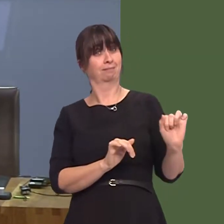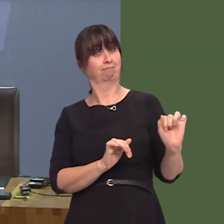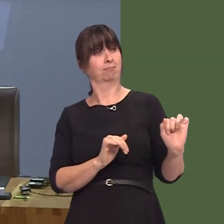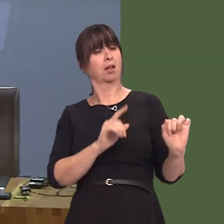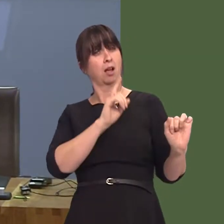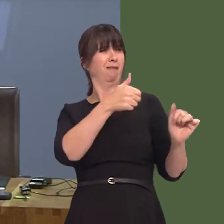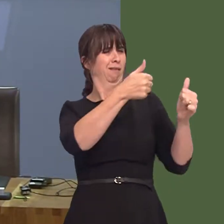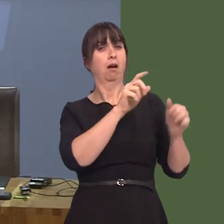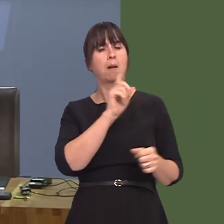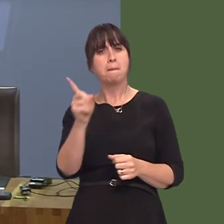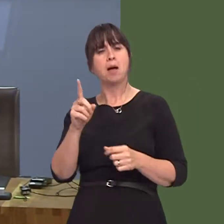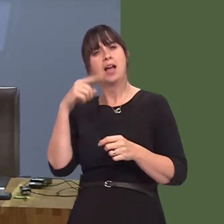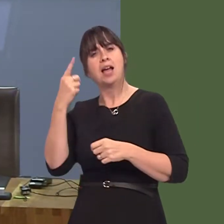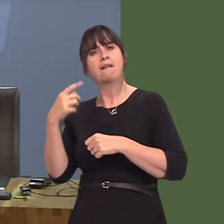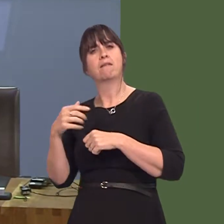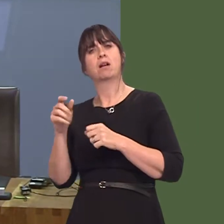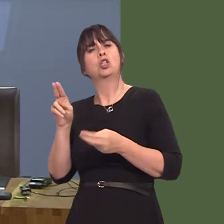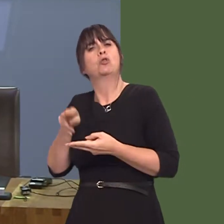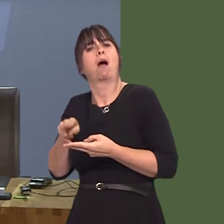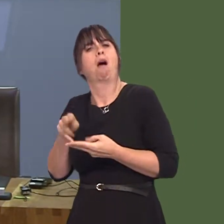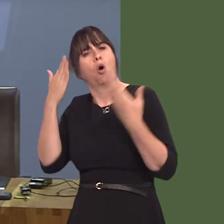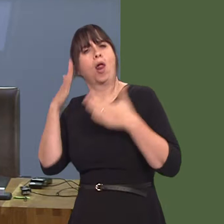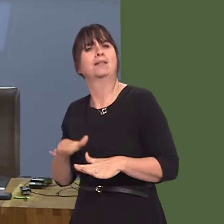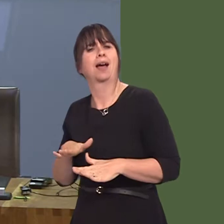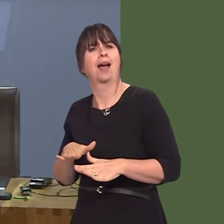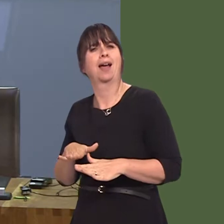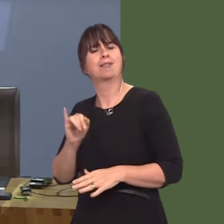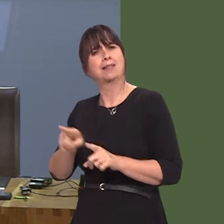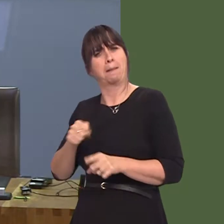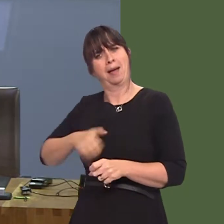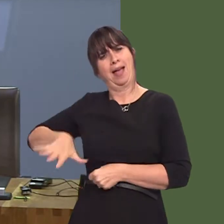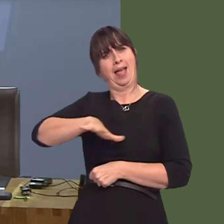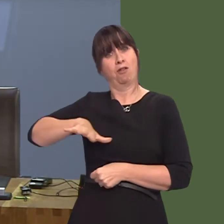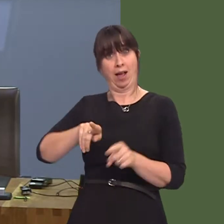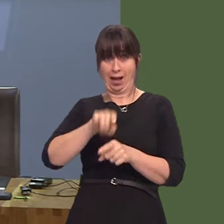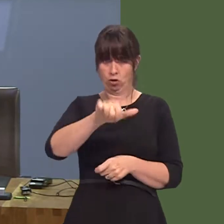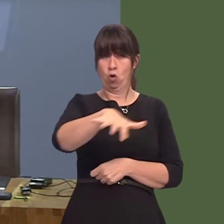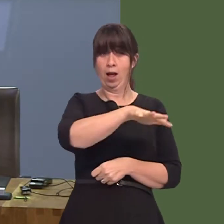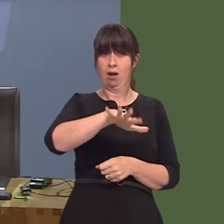lower cost end of the holiday market, much of it in my own constituency and your constituency,